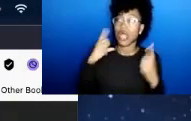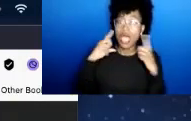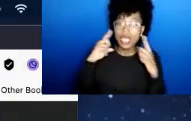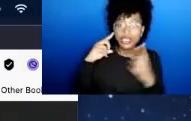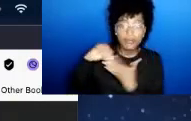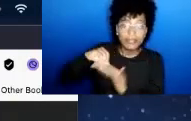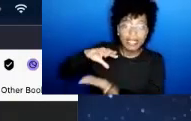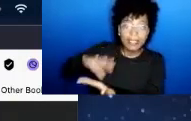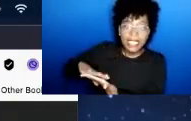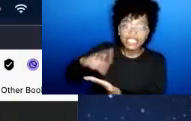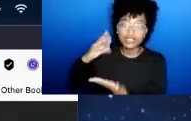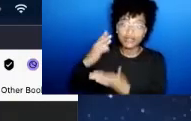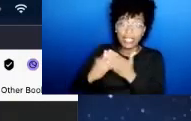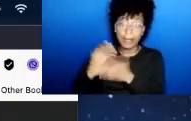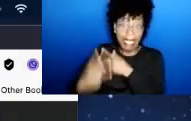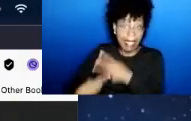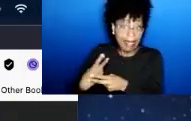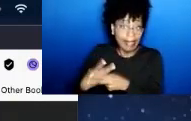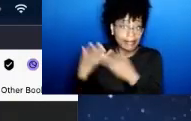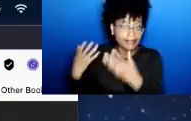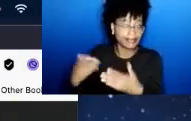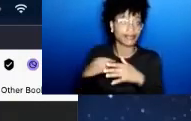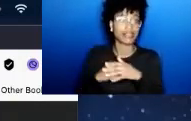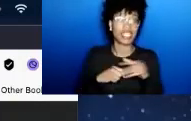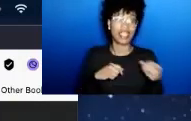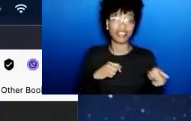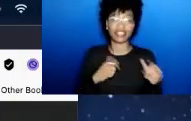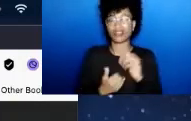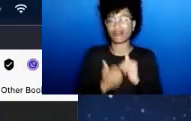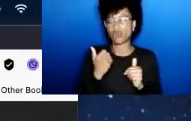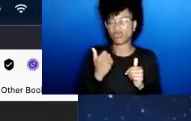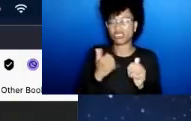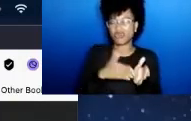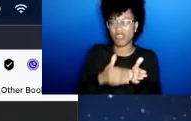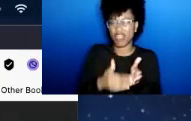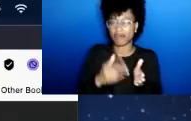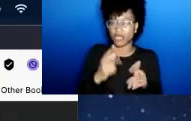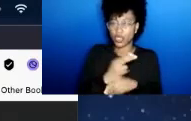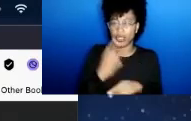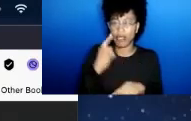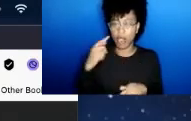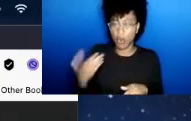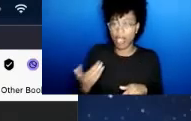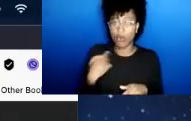06:35:07 In this case, and the most frequent use of it and the one that we highly recommend